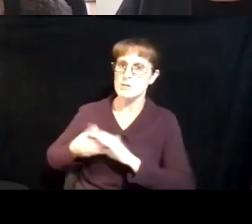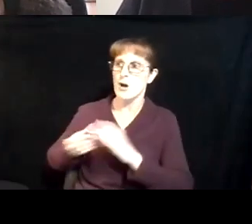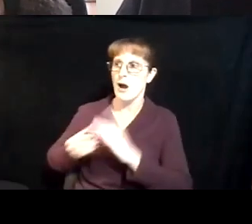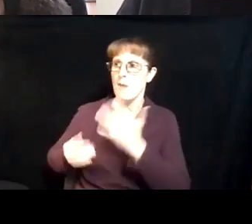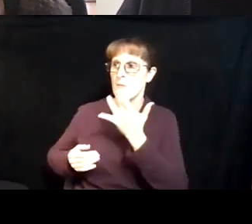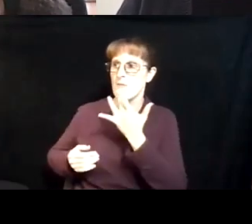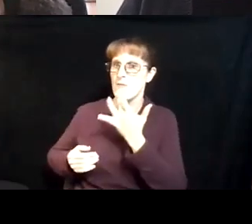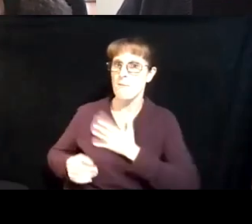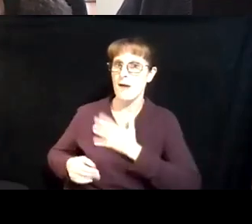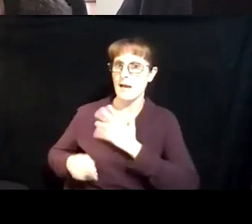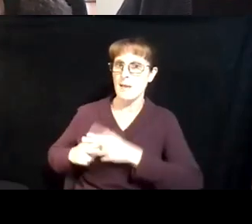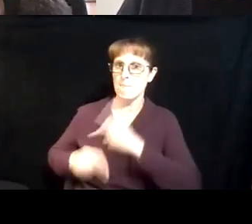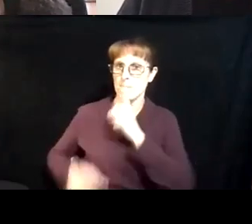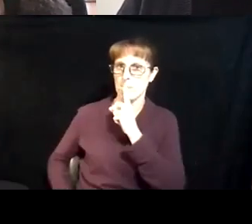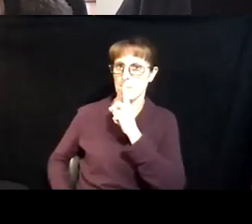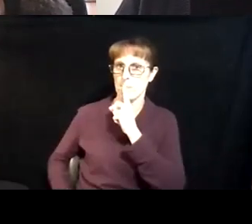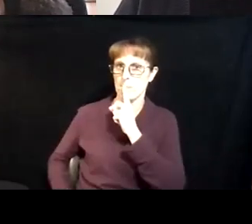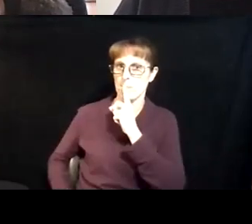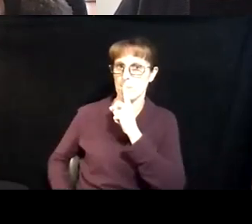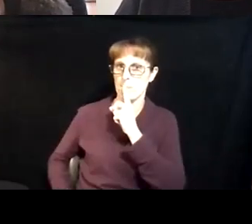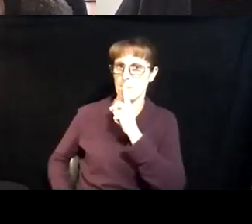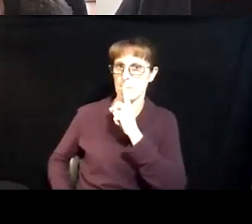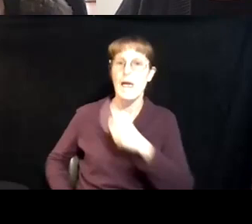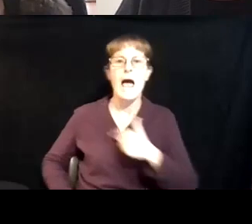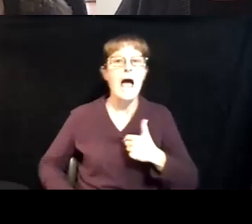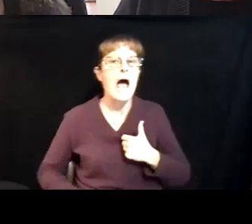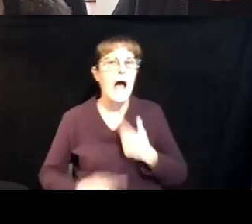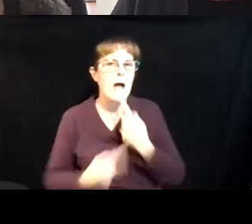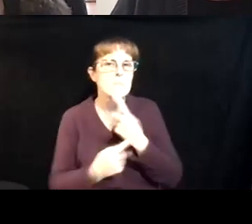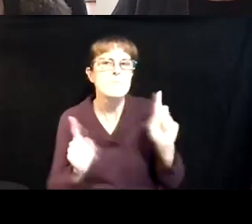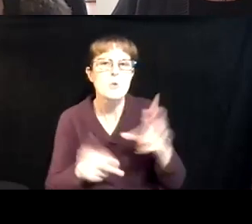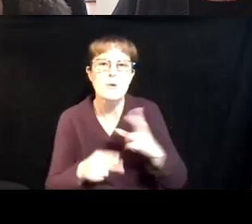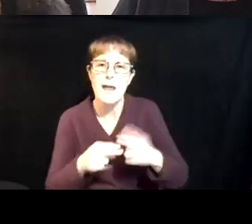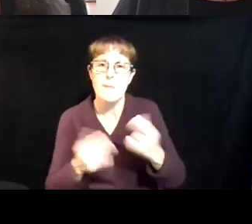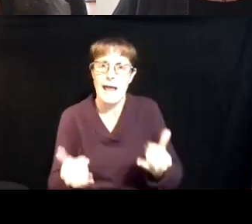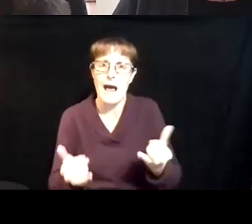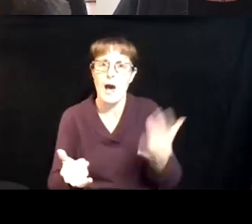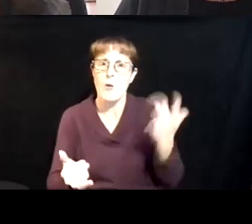I use her name today because she no longer chooses to be anonymous.